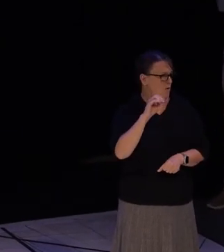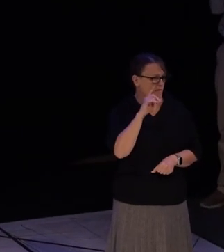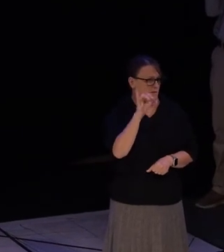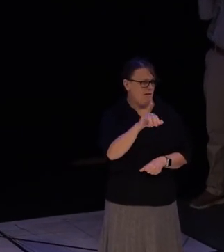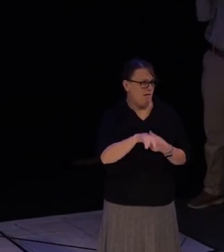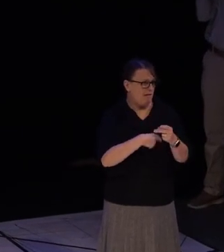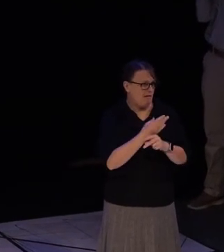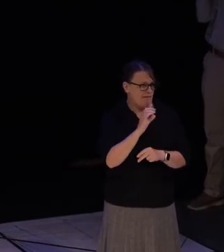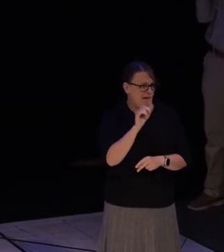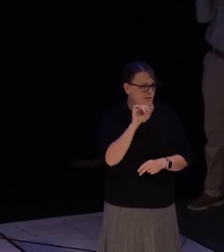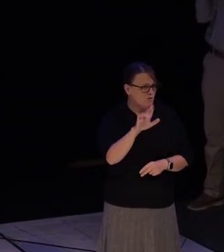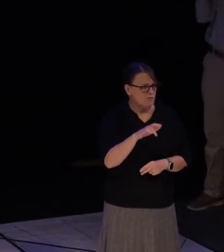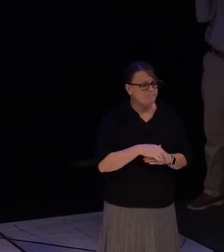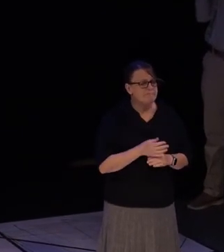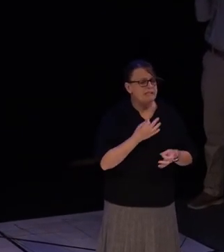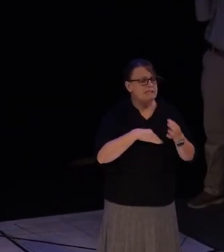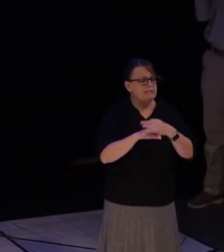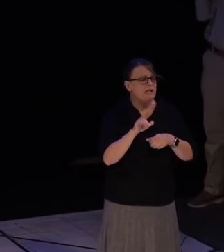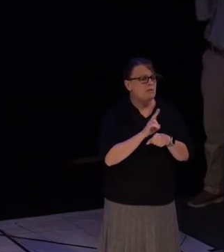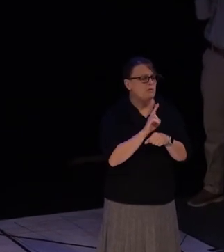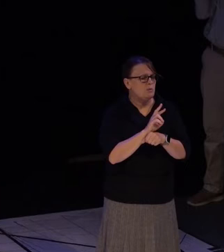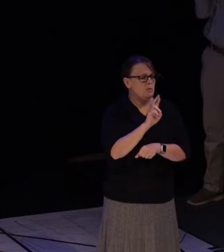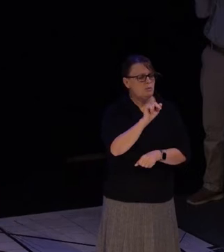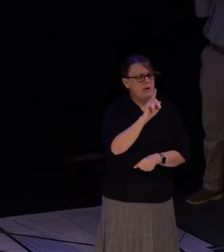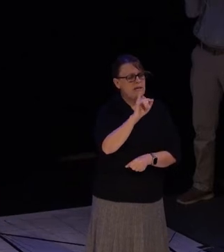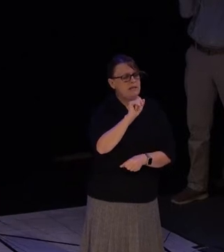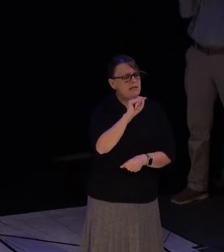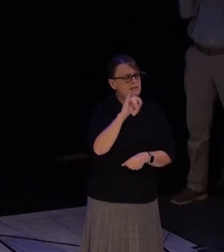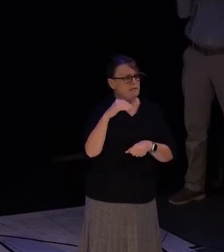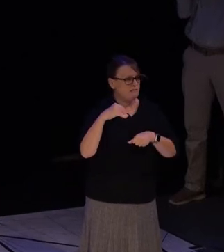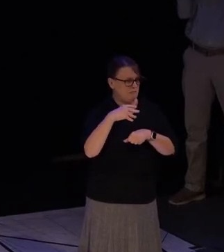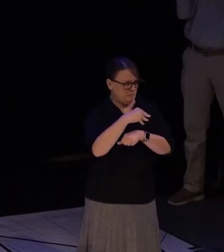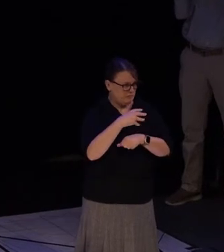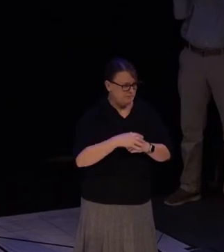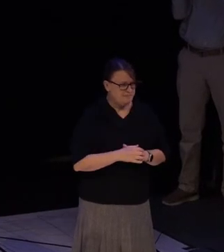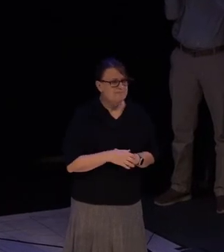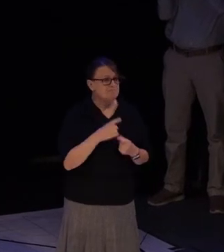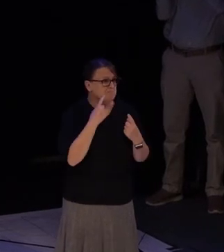Instead, they decided to treat my cancer with radiation. And it worked.